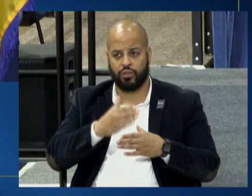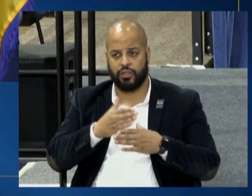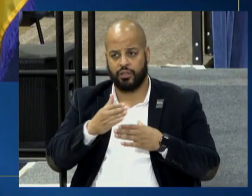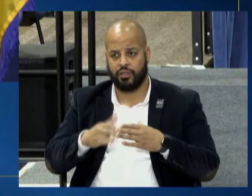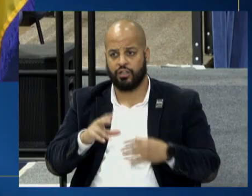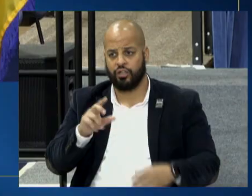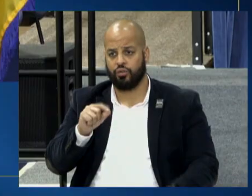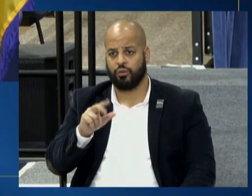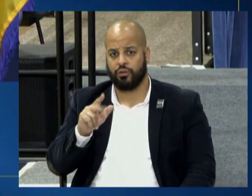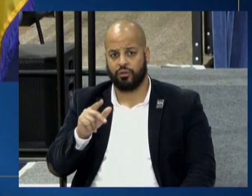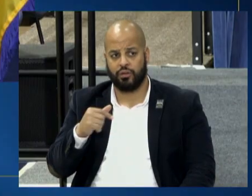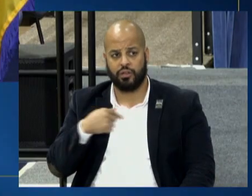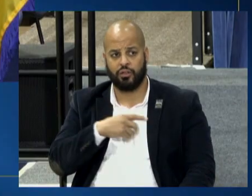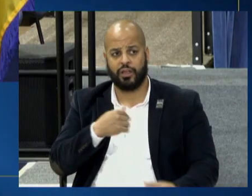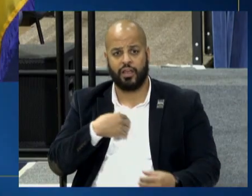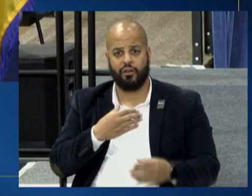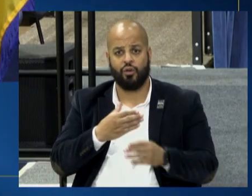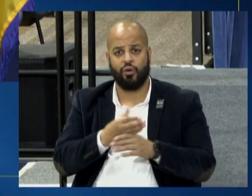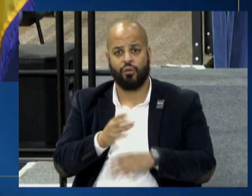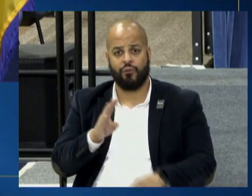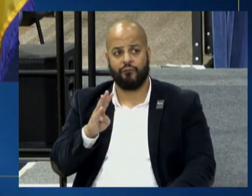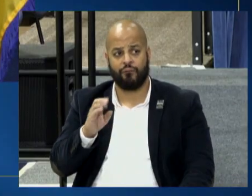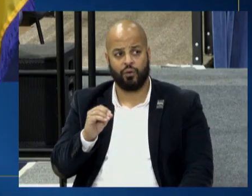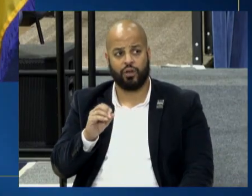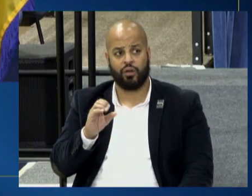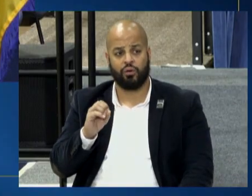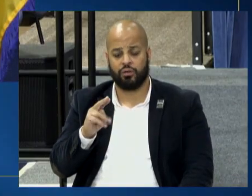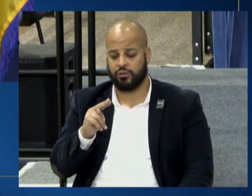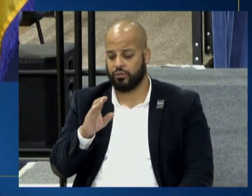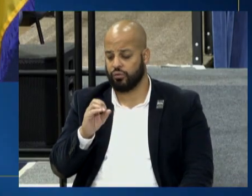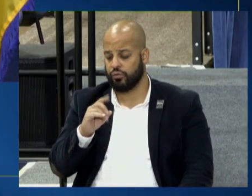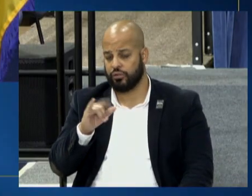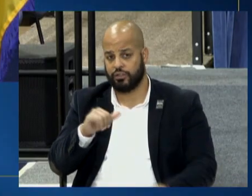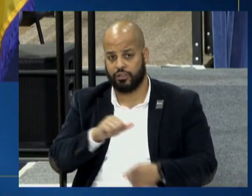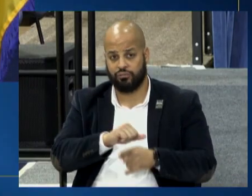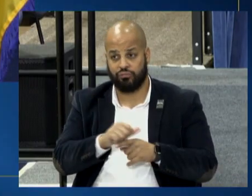40 oncology practices participating across the country. And we are currently soliciting